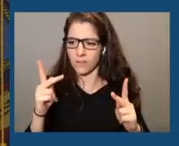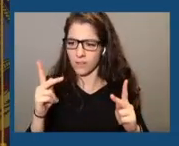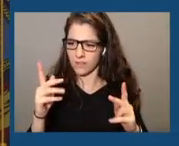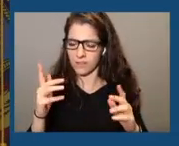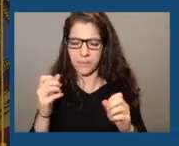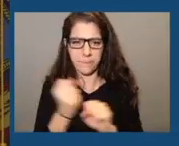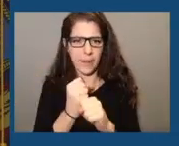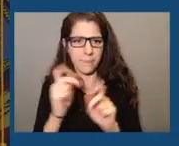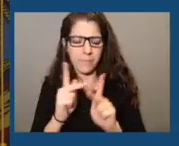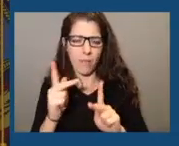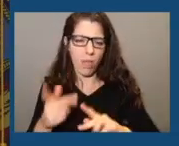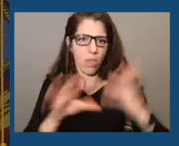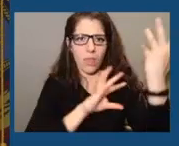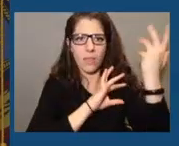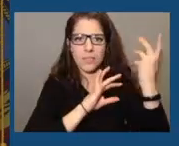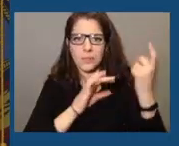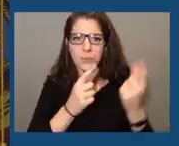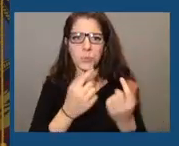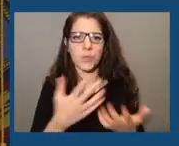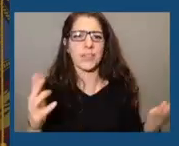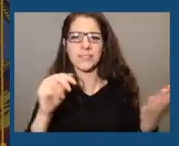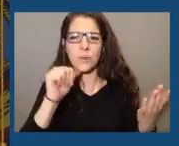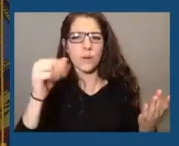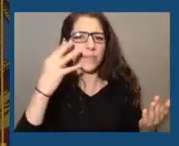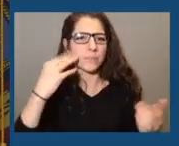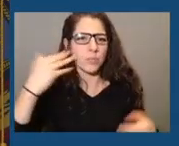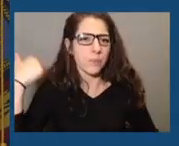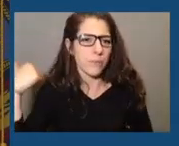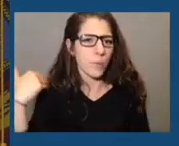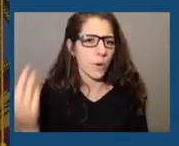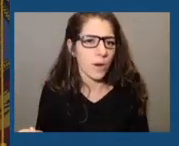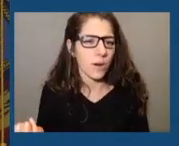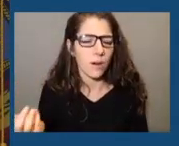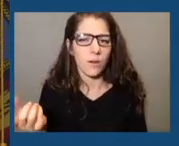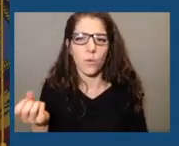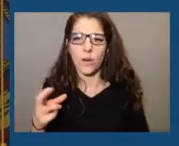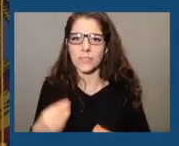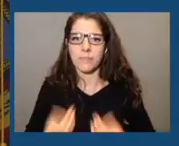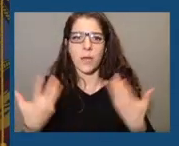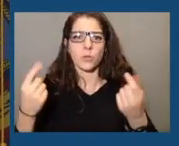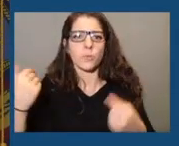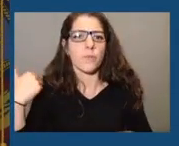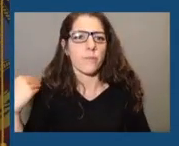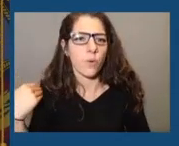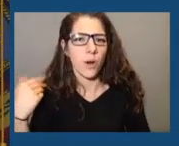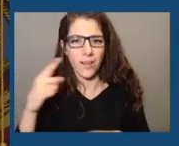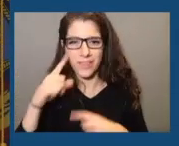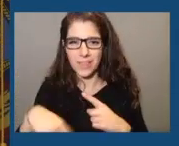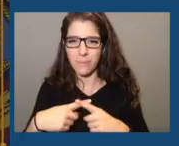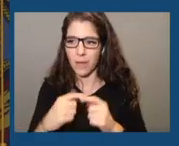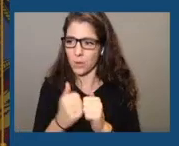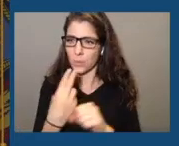to do things that they never would have known how to do or been inspired to do. And I think about how we can use our technologies right here.